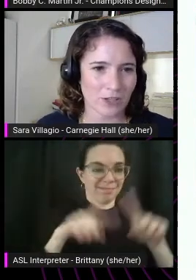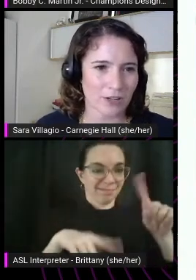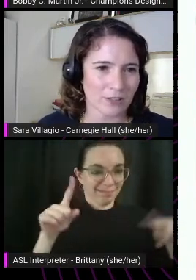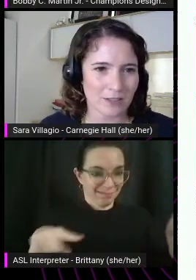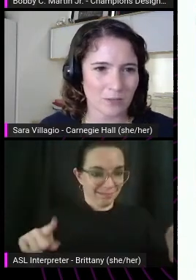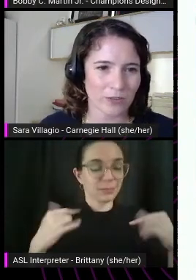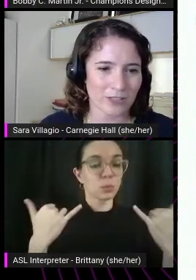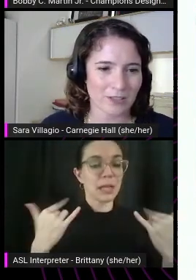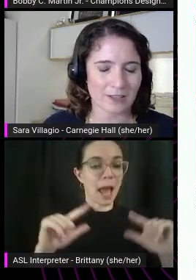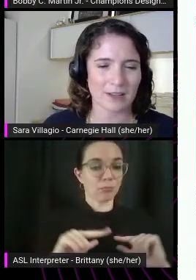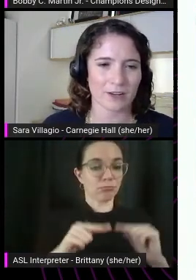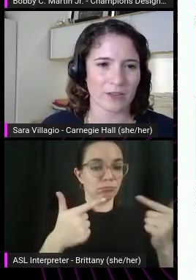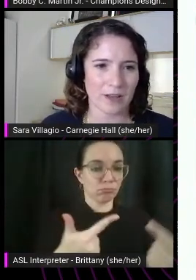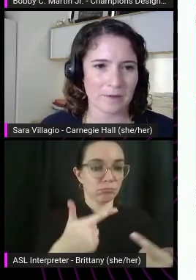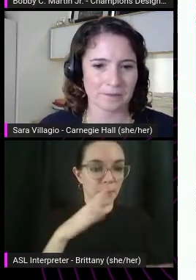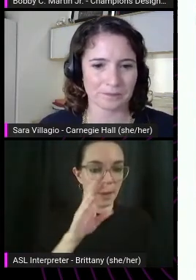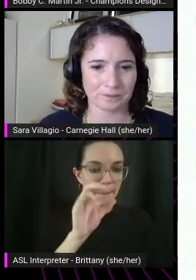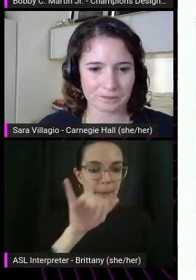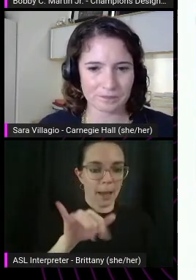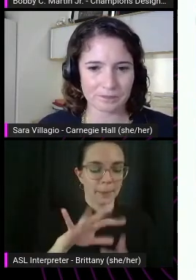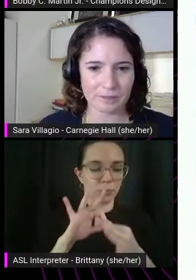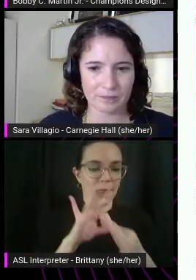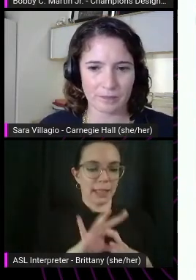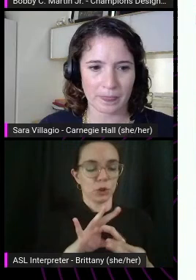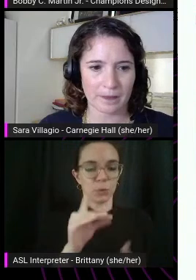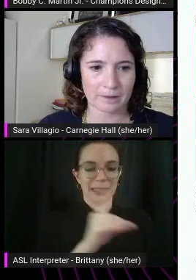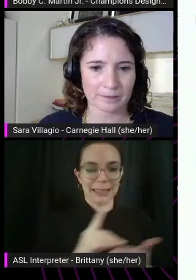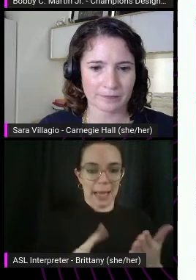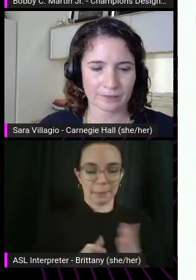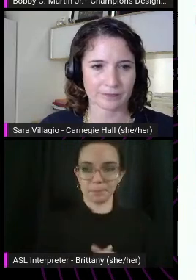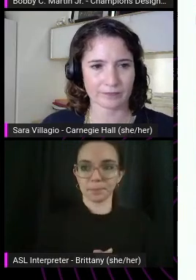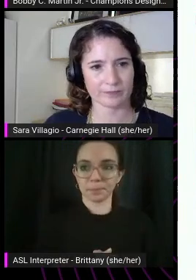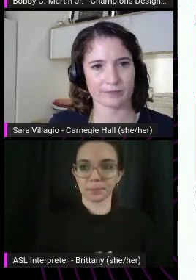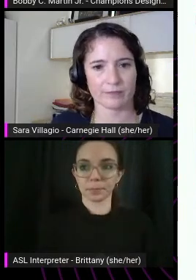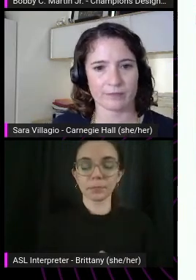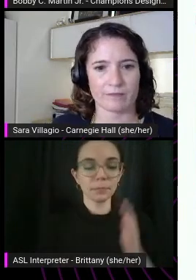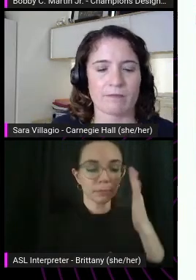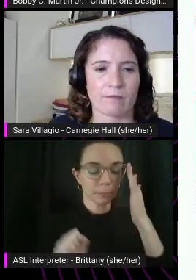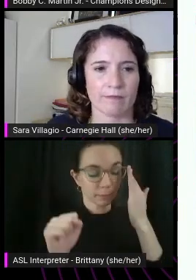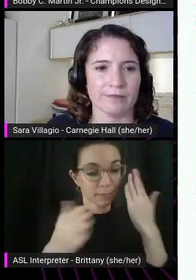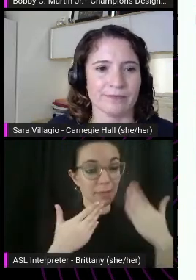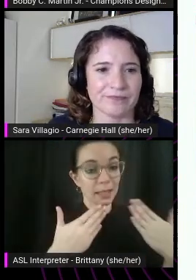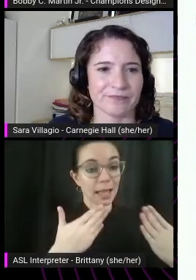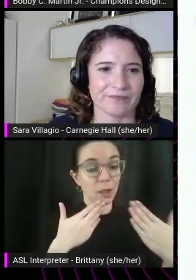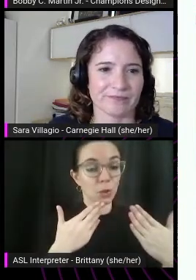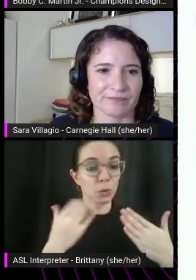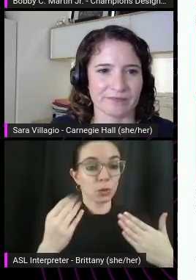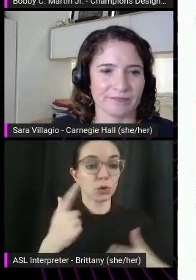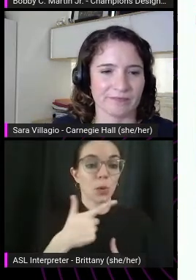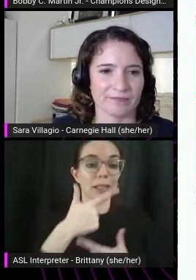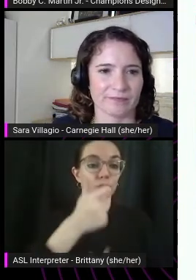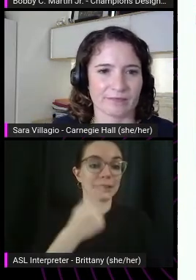to share some more on the design side around that. Well thank you Sara. I mean, it's so interesting thinking about digital first because we